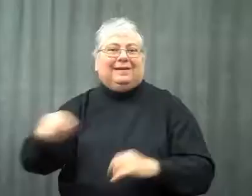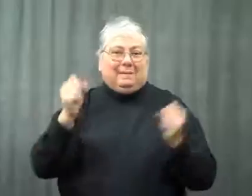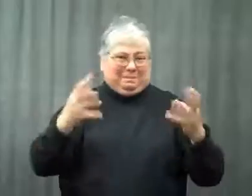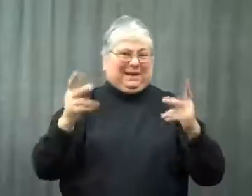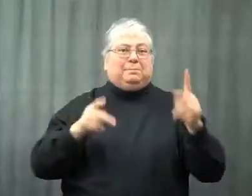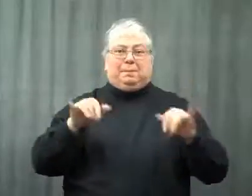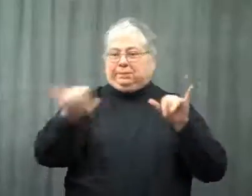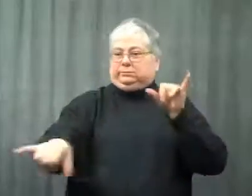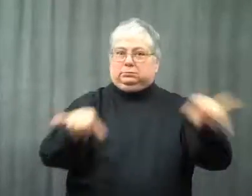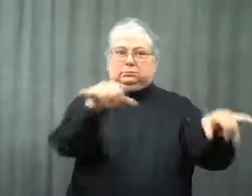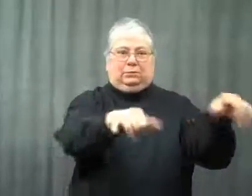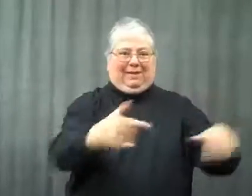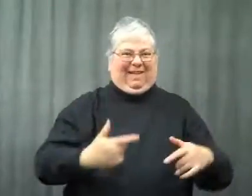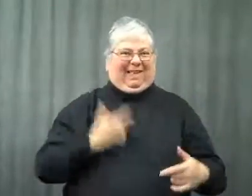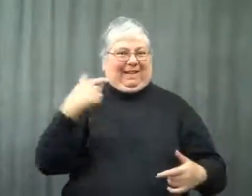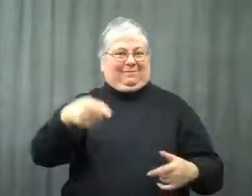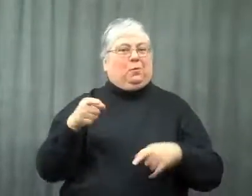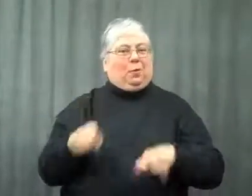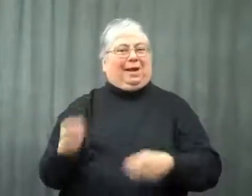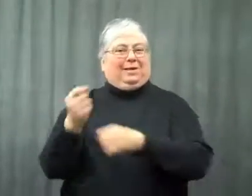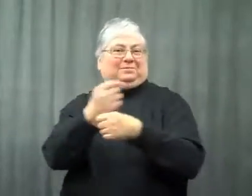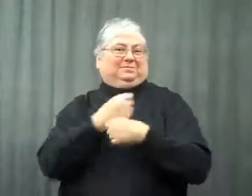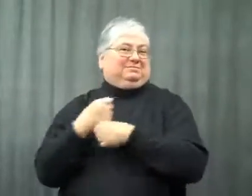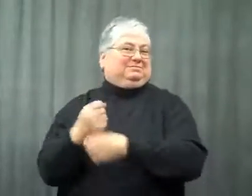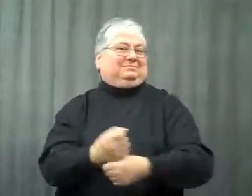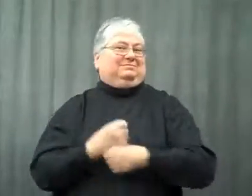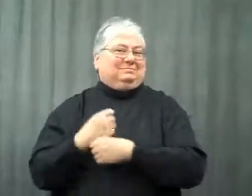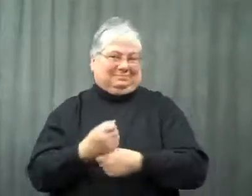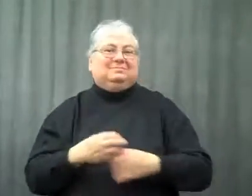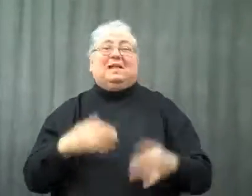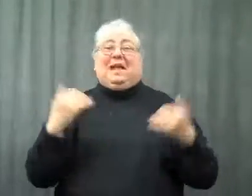Many of the protesters lived there while protesting.